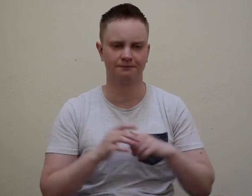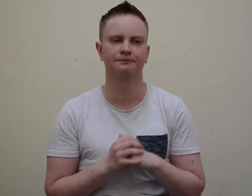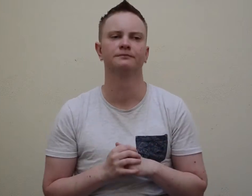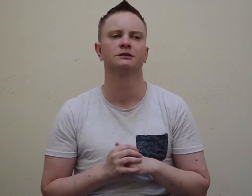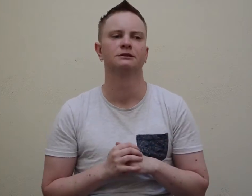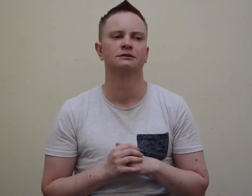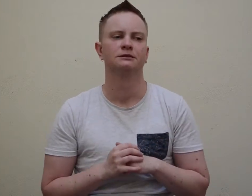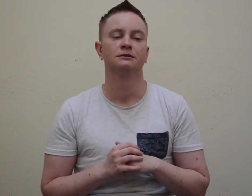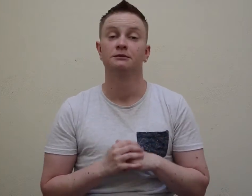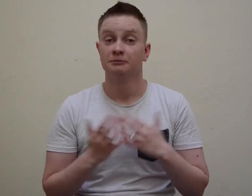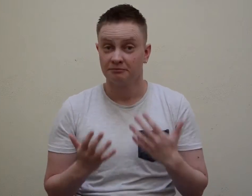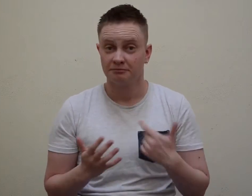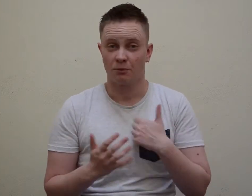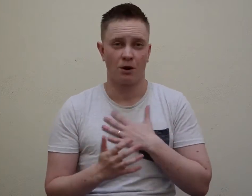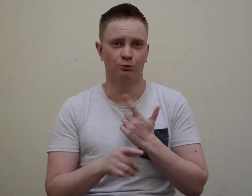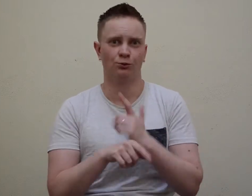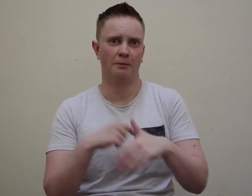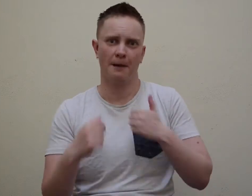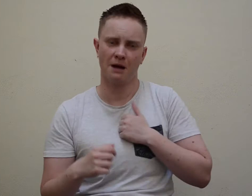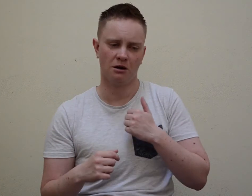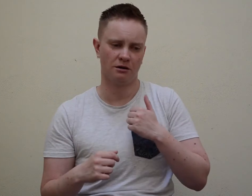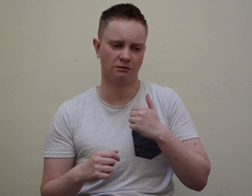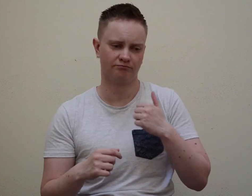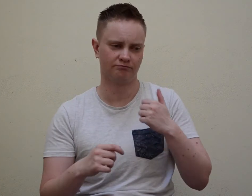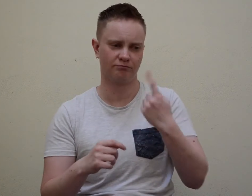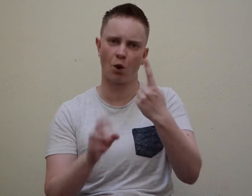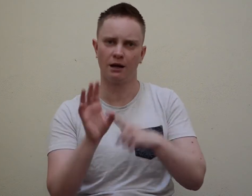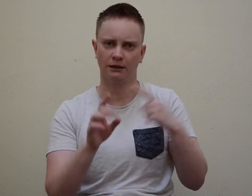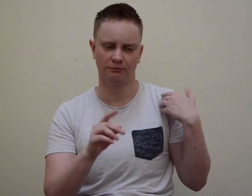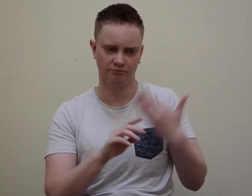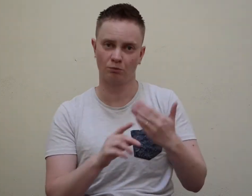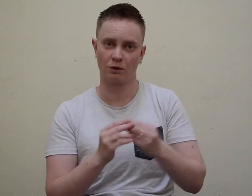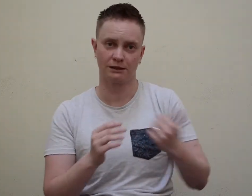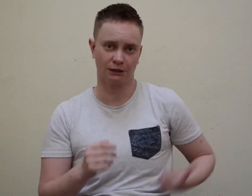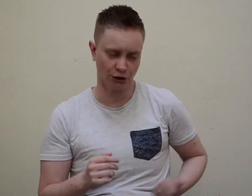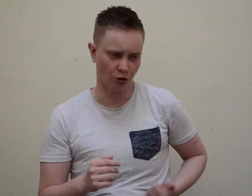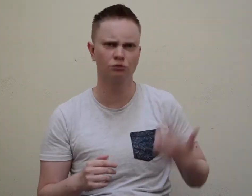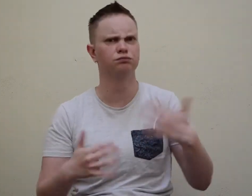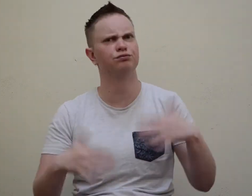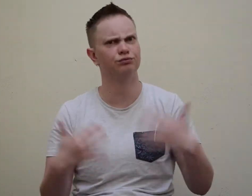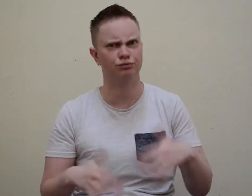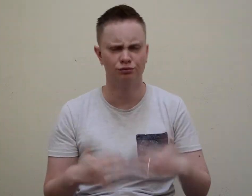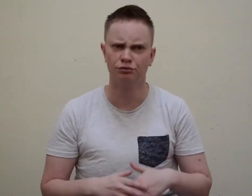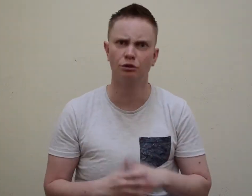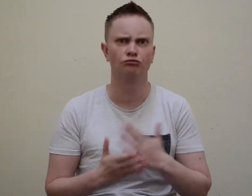but it's slightly different. Also, I'd like to talk about my experience of the past year,